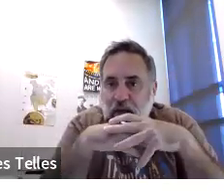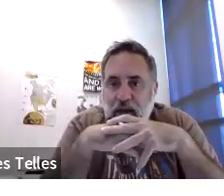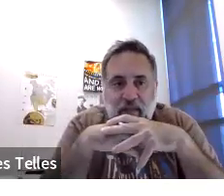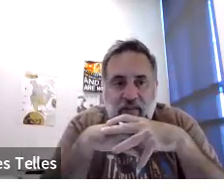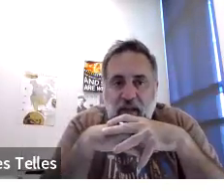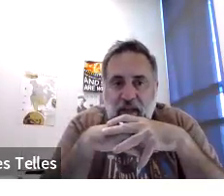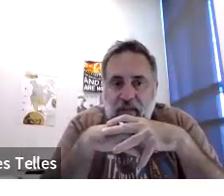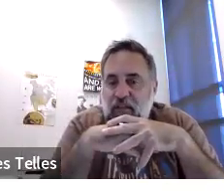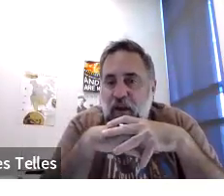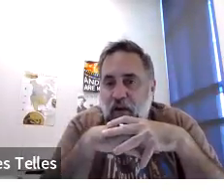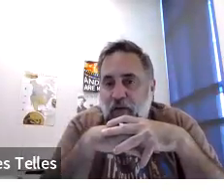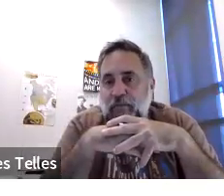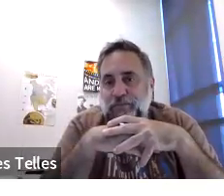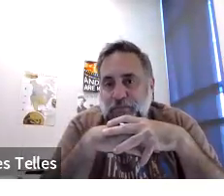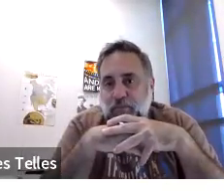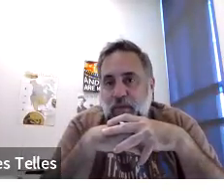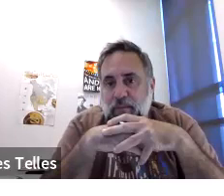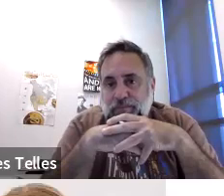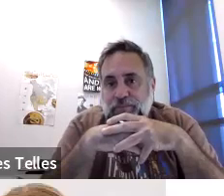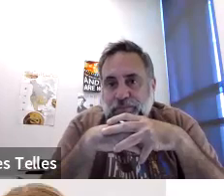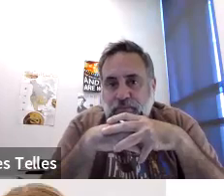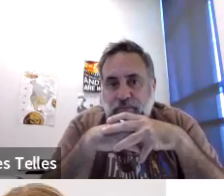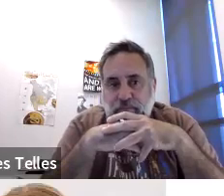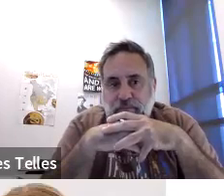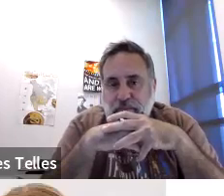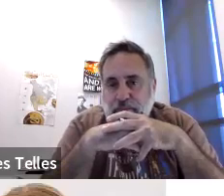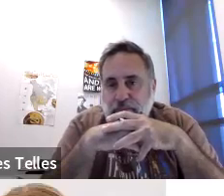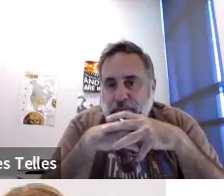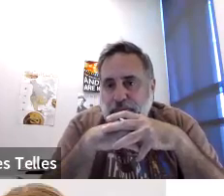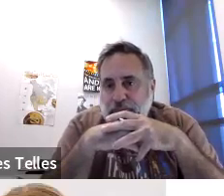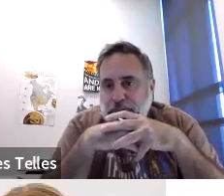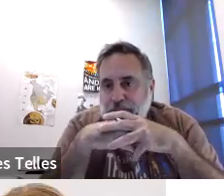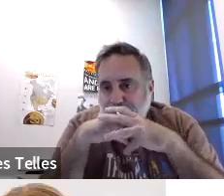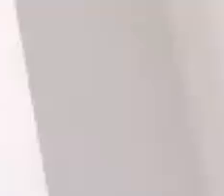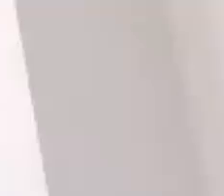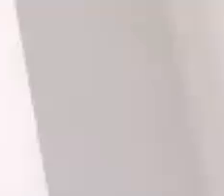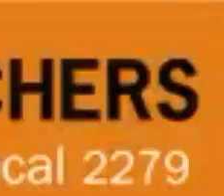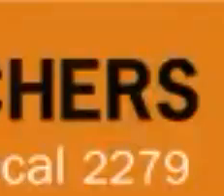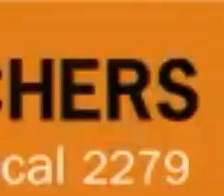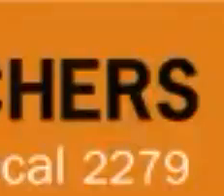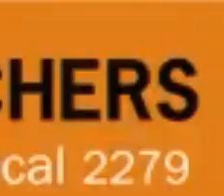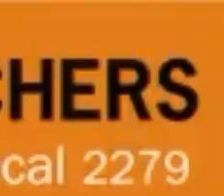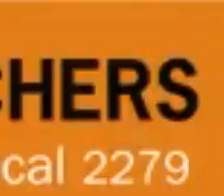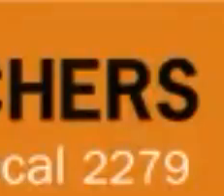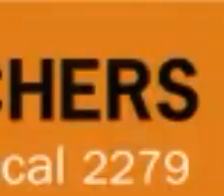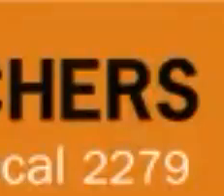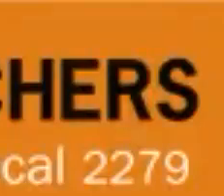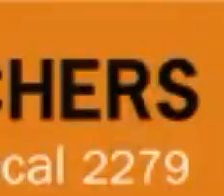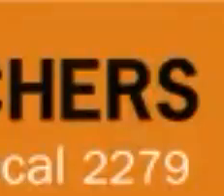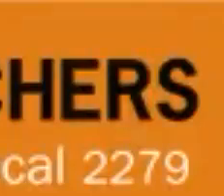So this is a this is a no-no.